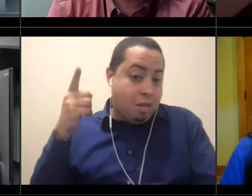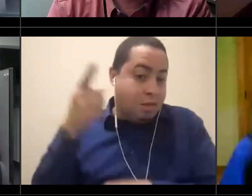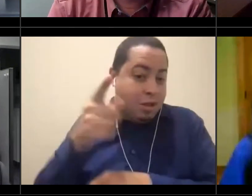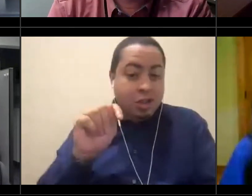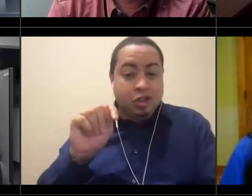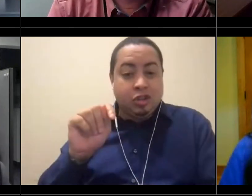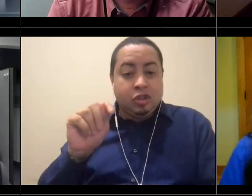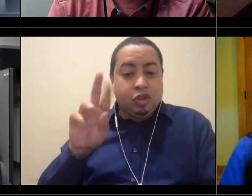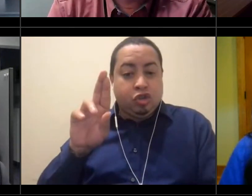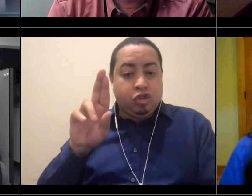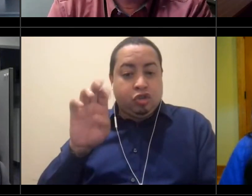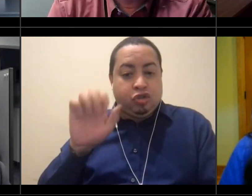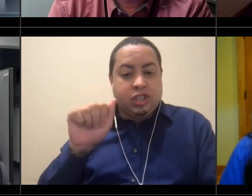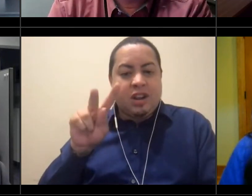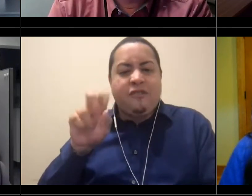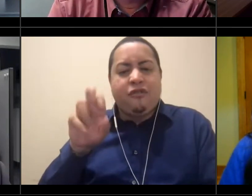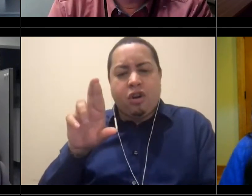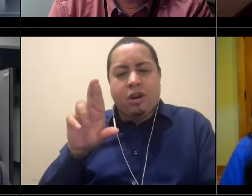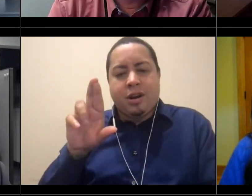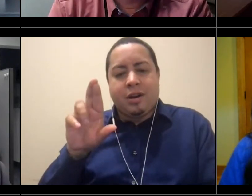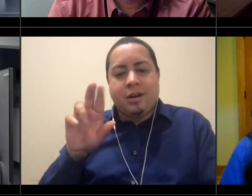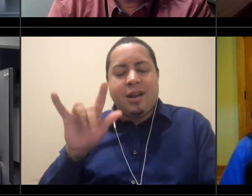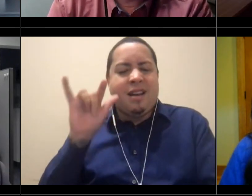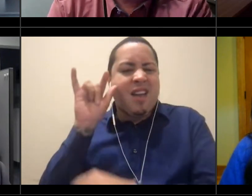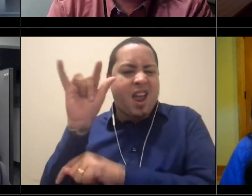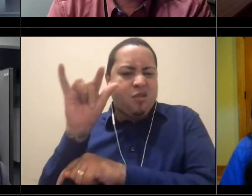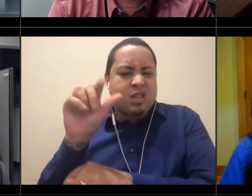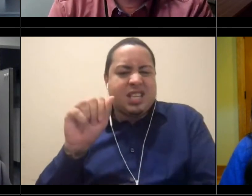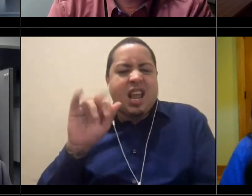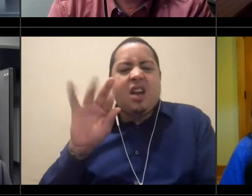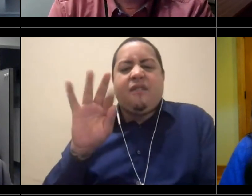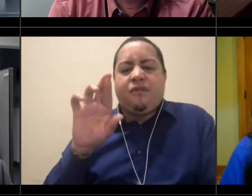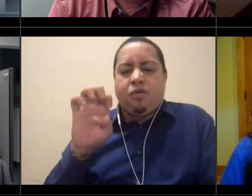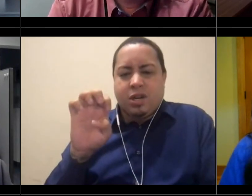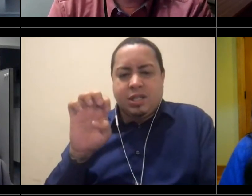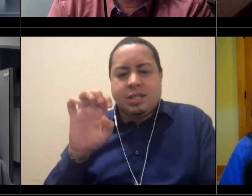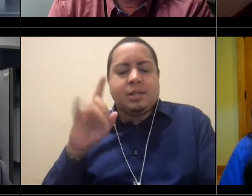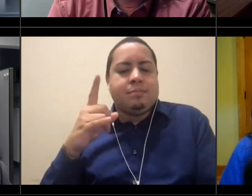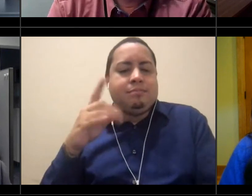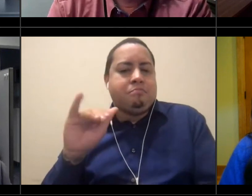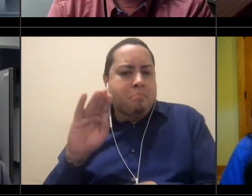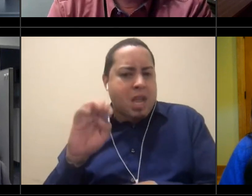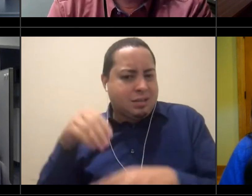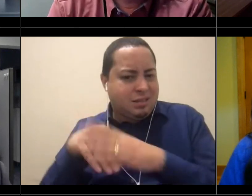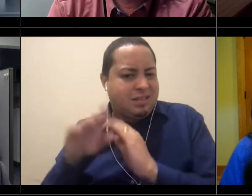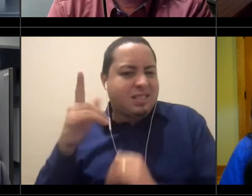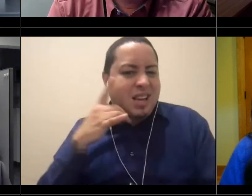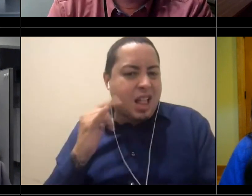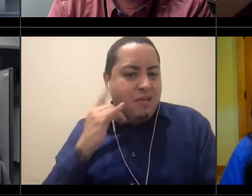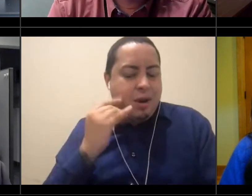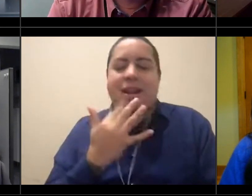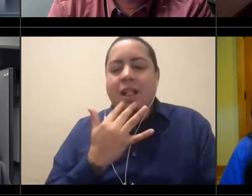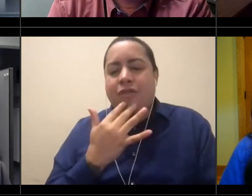in Colorado to run that satellite program. So, we have so much redundancy built in as a contingency